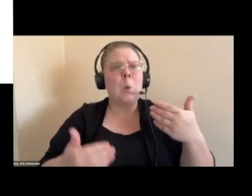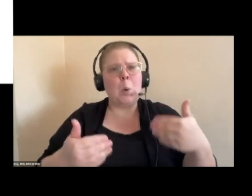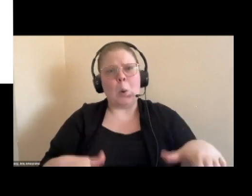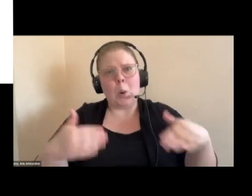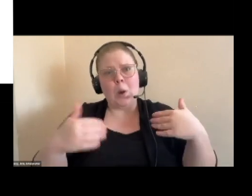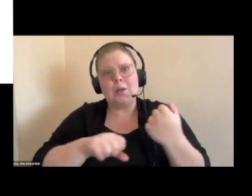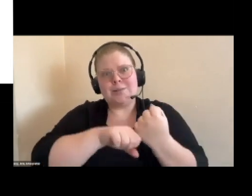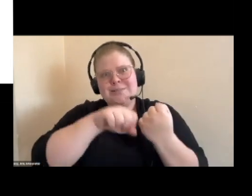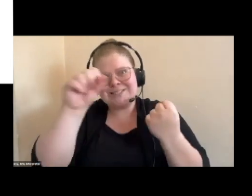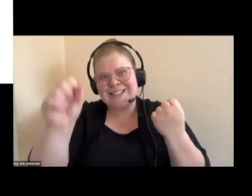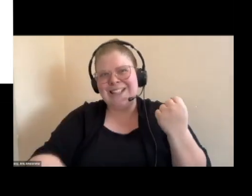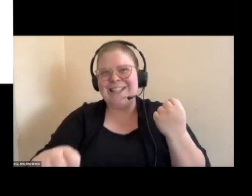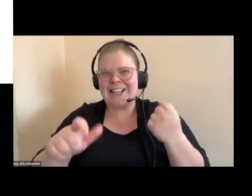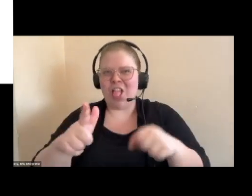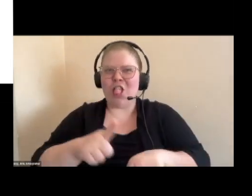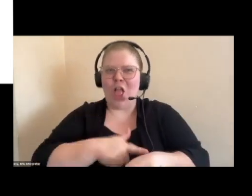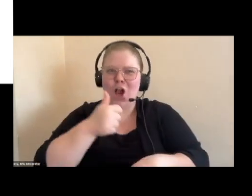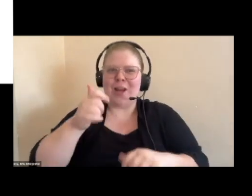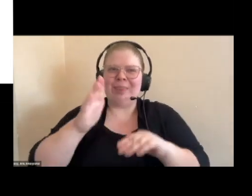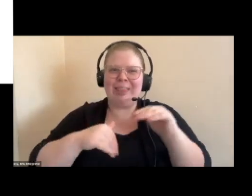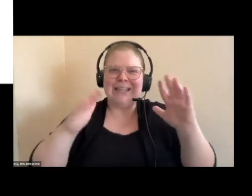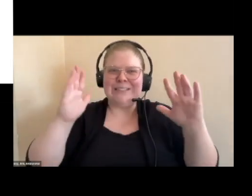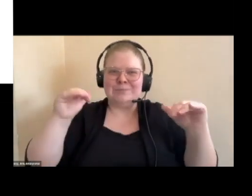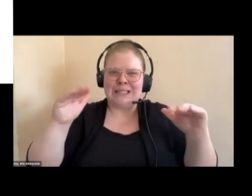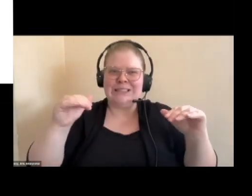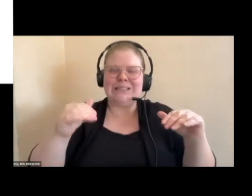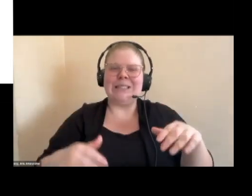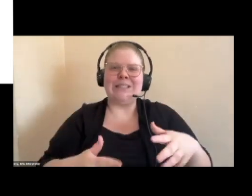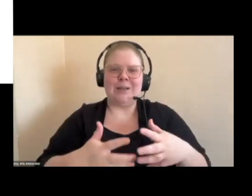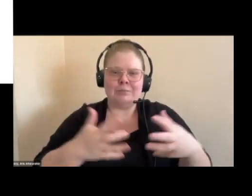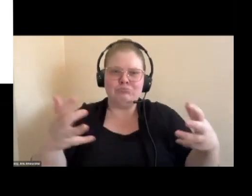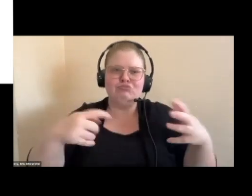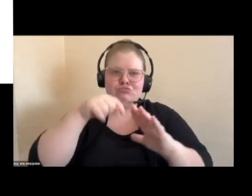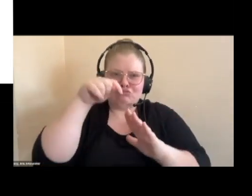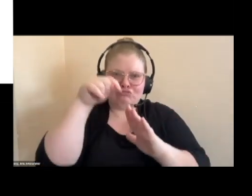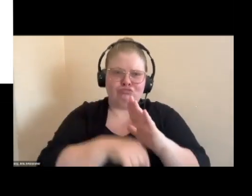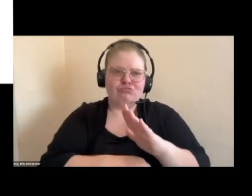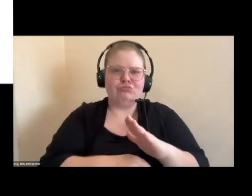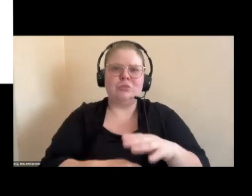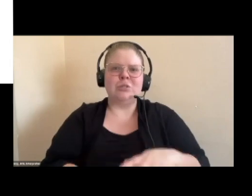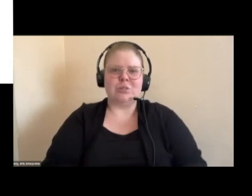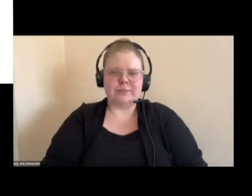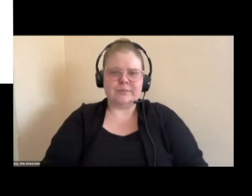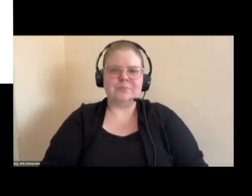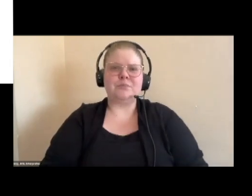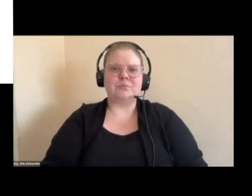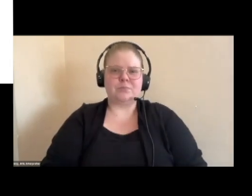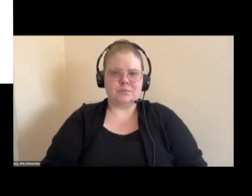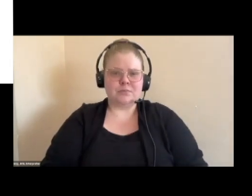and was involved much more than we had anticipated.